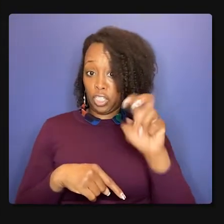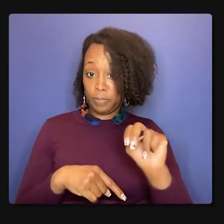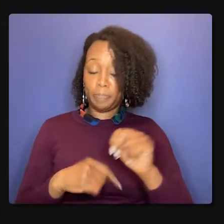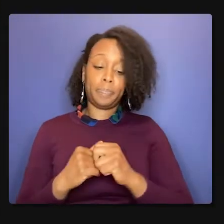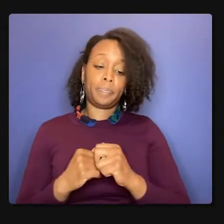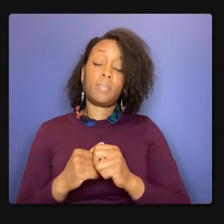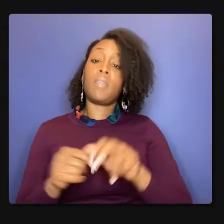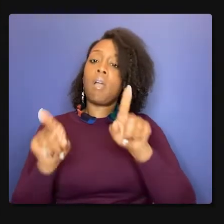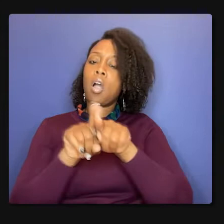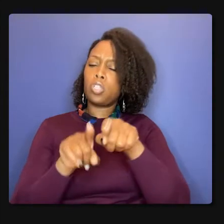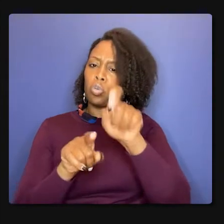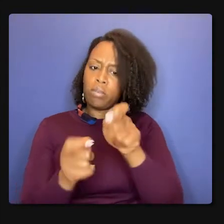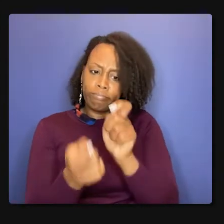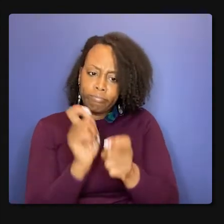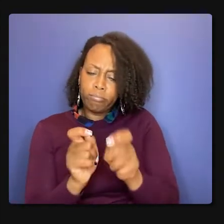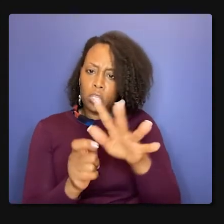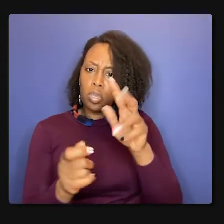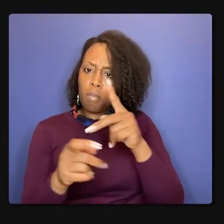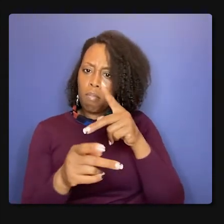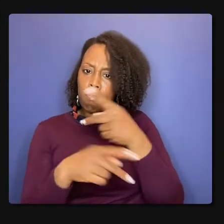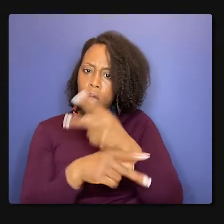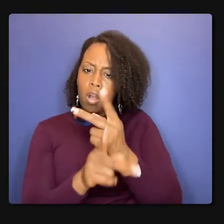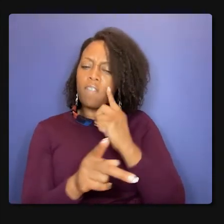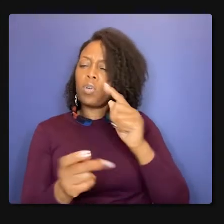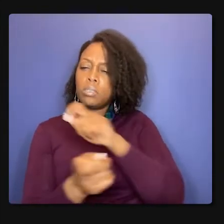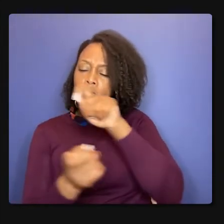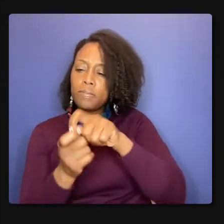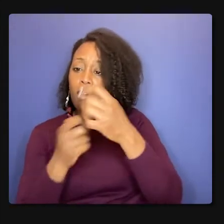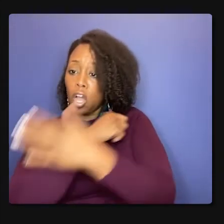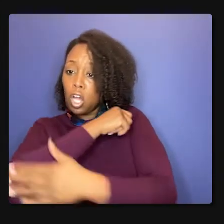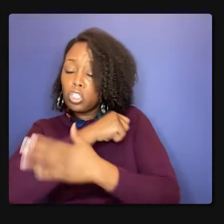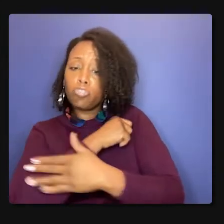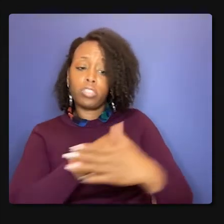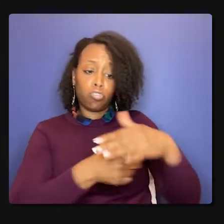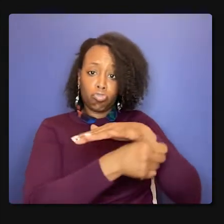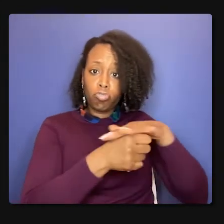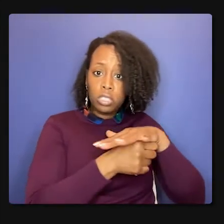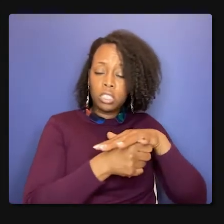You'll also be able to configure your products for specific countries and regions,